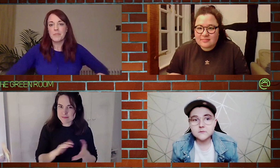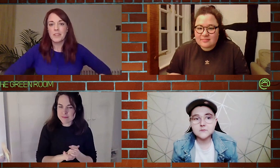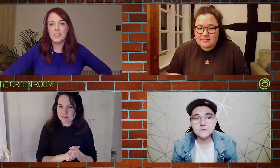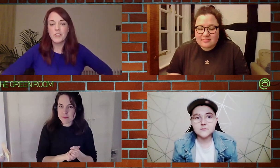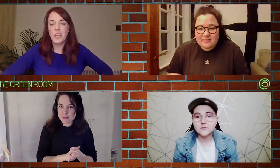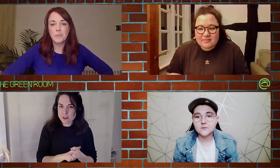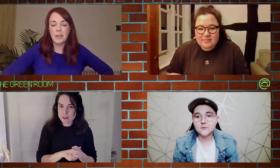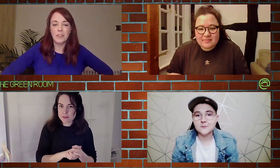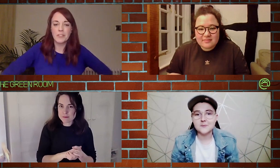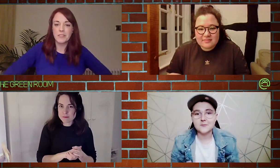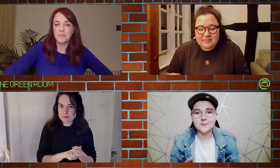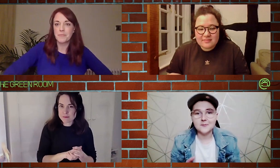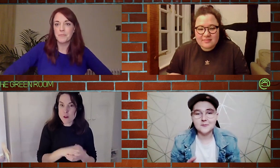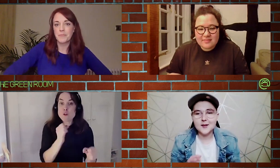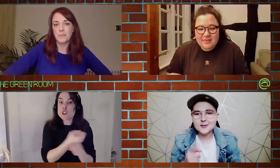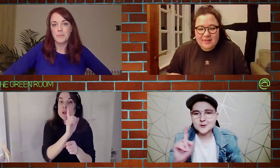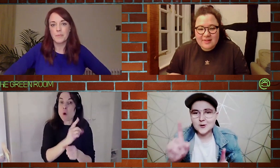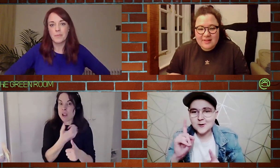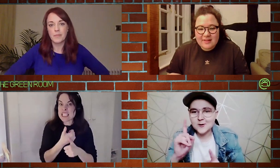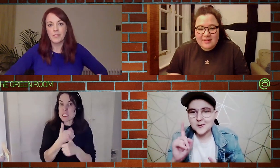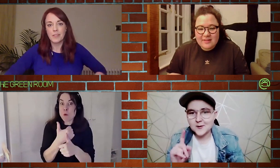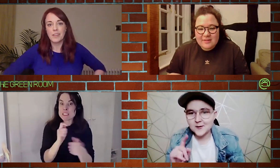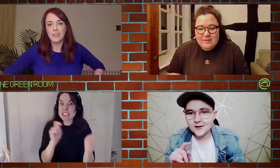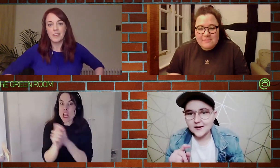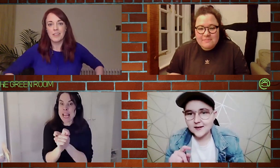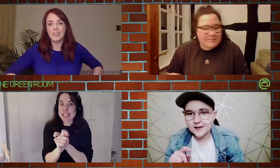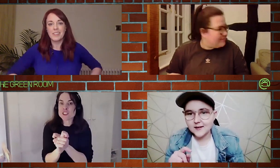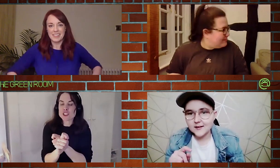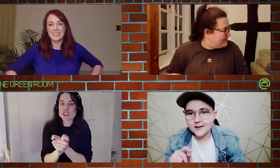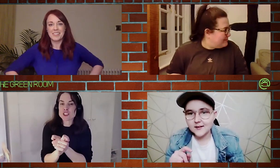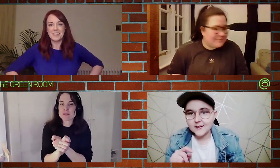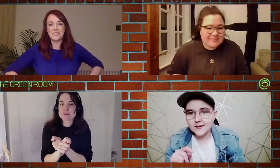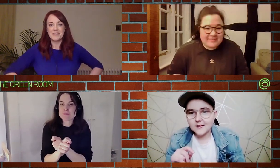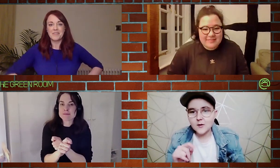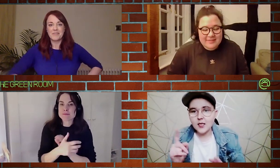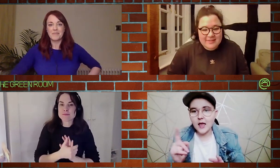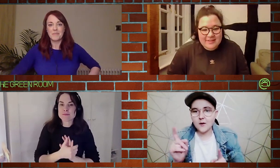The change makers